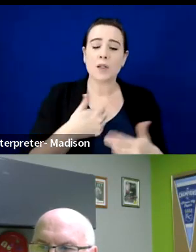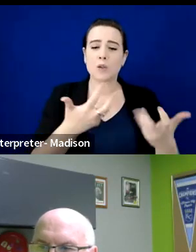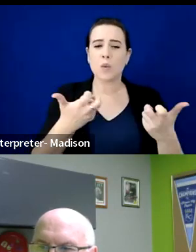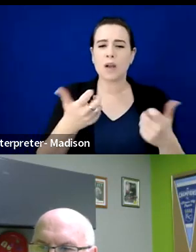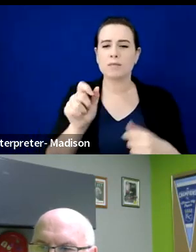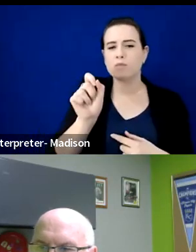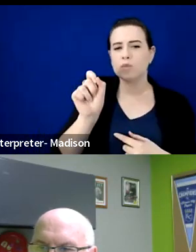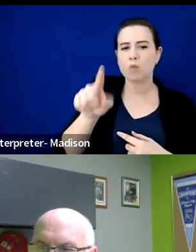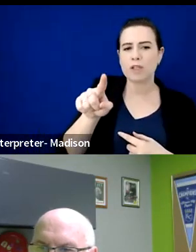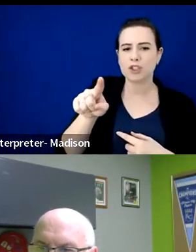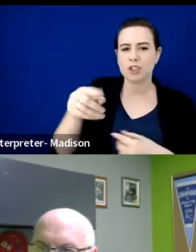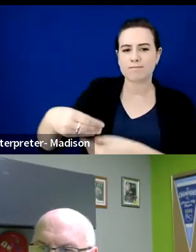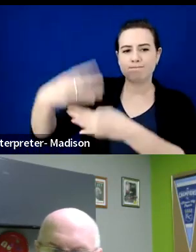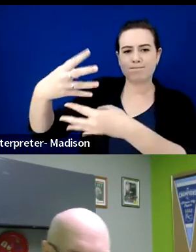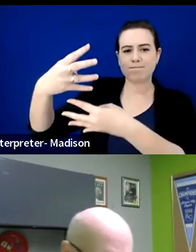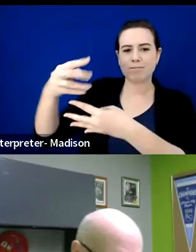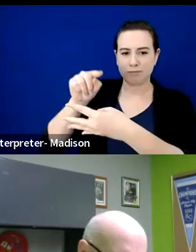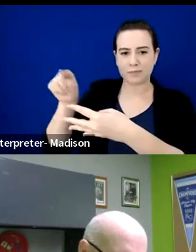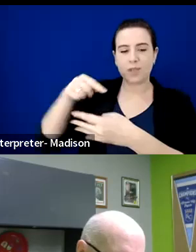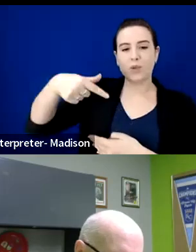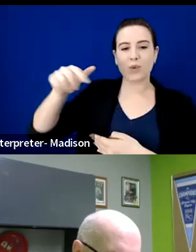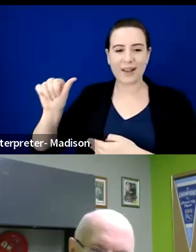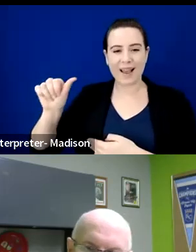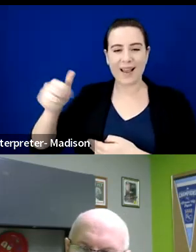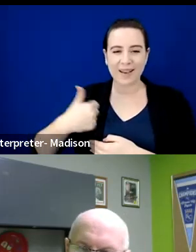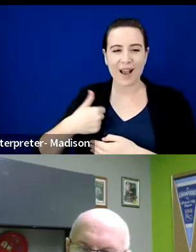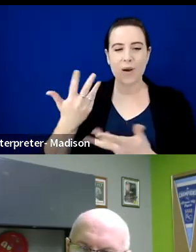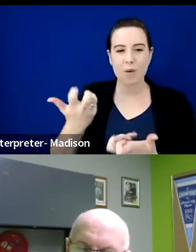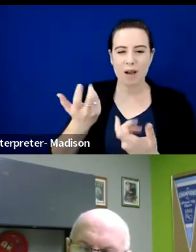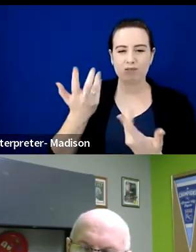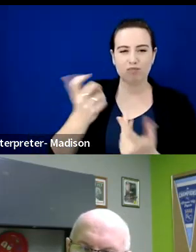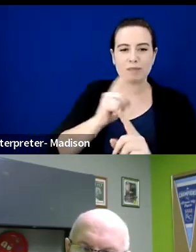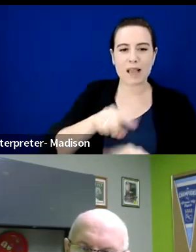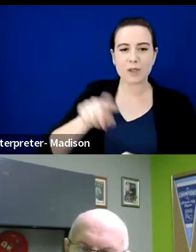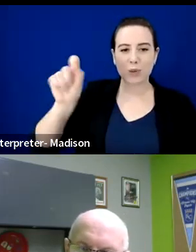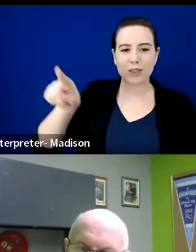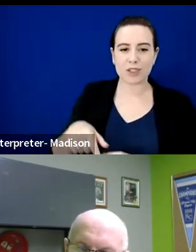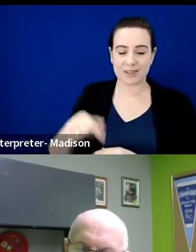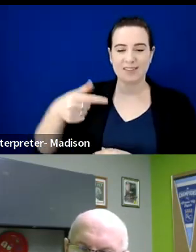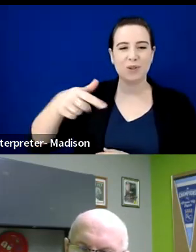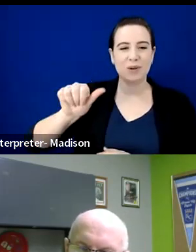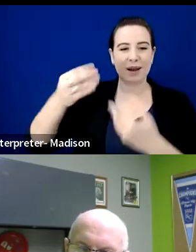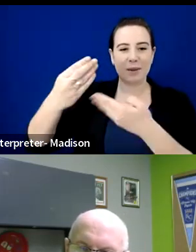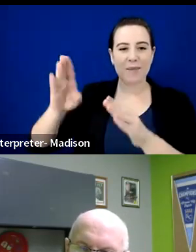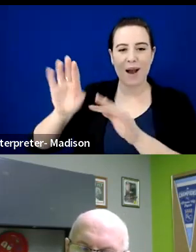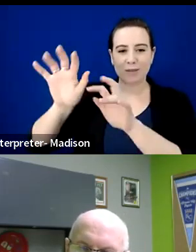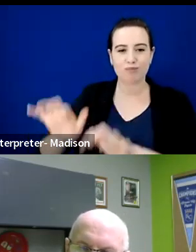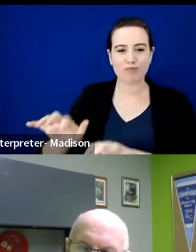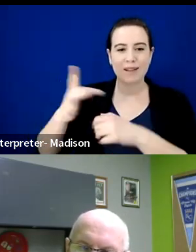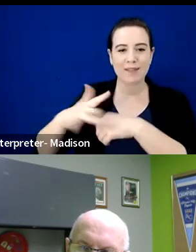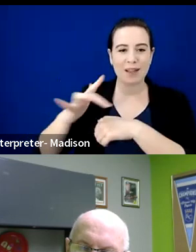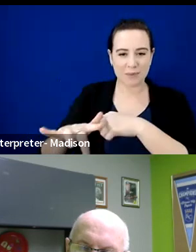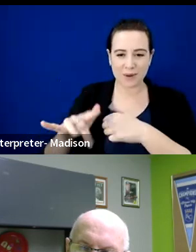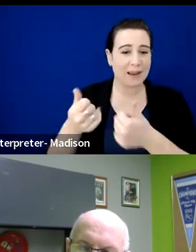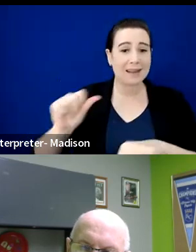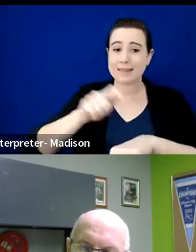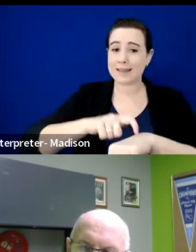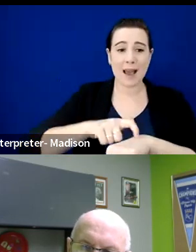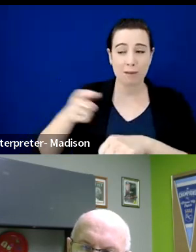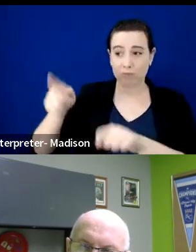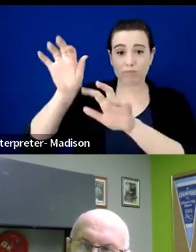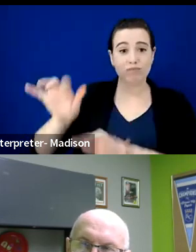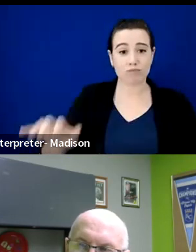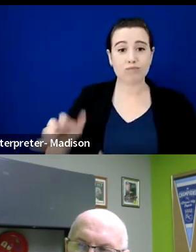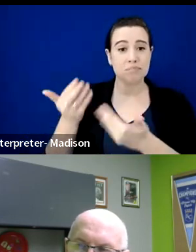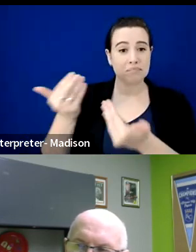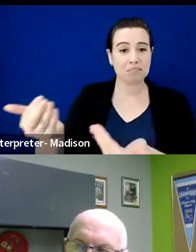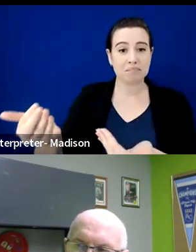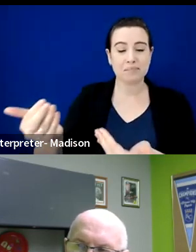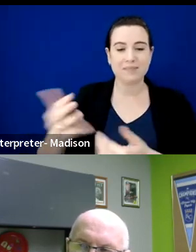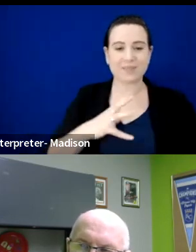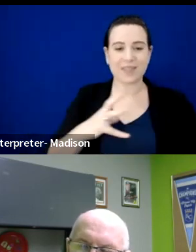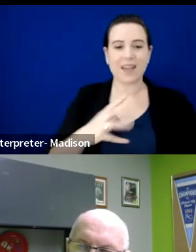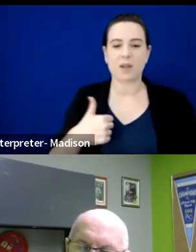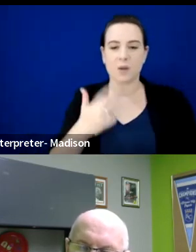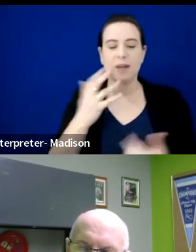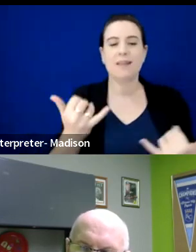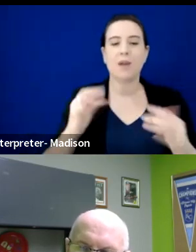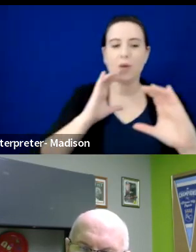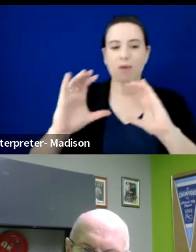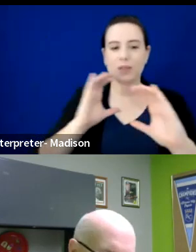I know you have to leave us a little early, and we appreciate you joining us and providing your input and valuable information for folks.